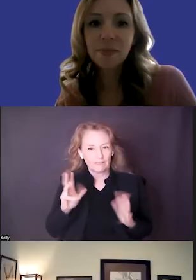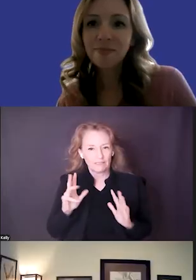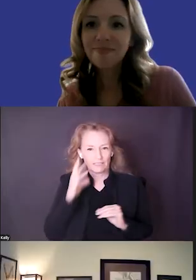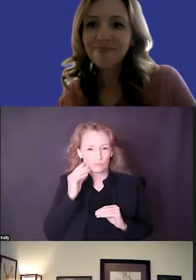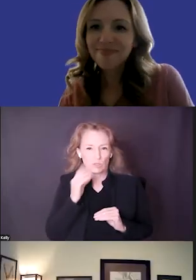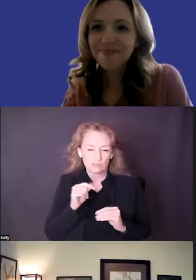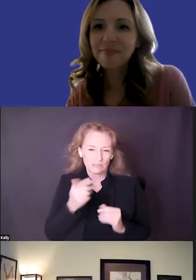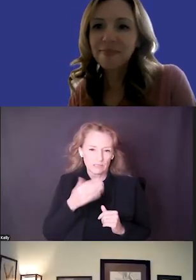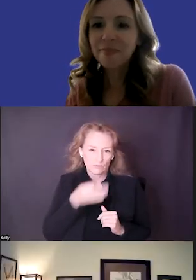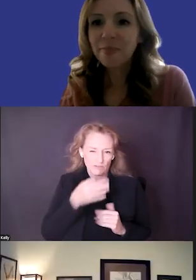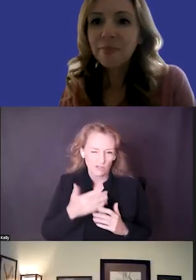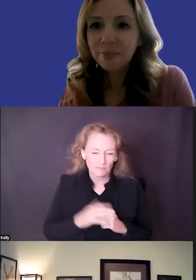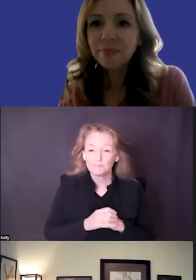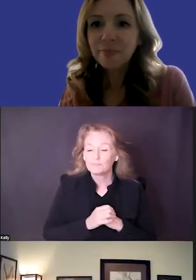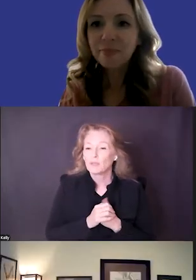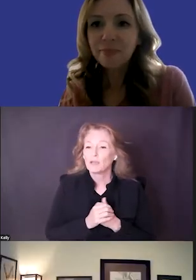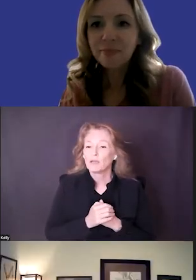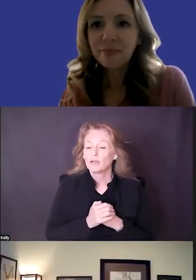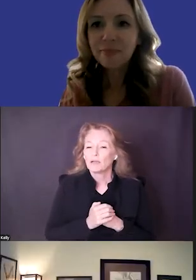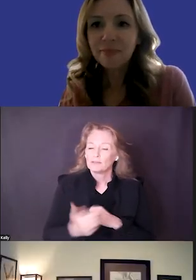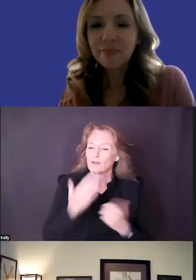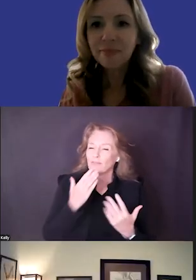THANK YOU FOR SHARING THE WONDERFUL WORK THAT YOU DOING AND THE PEER SUPPORT COMMUNITY.